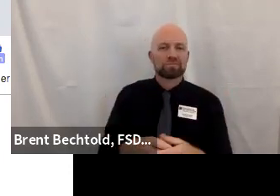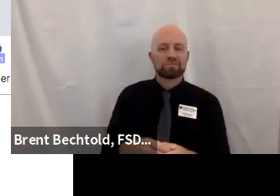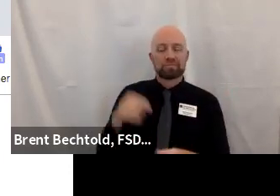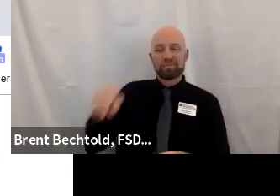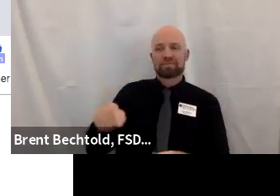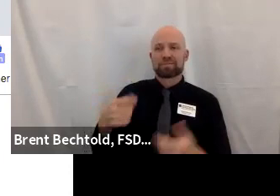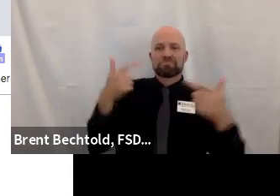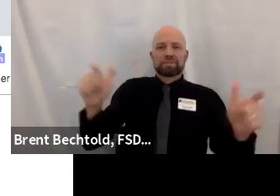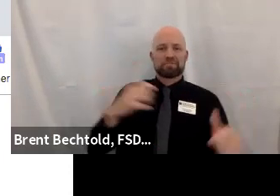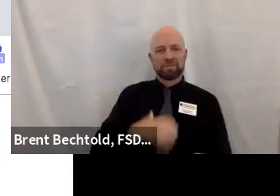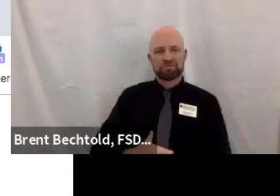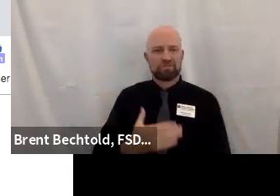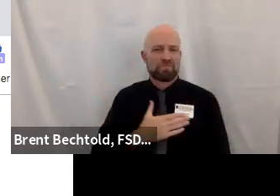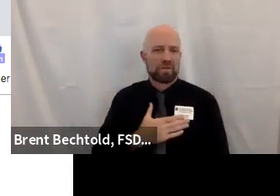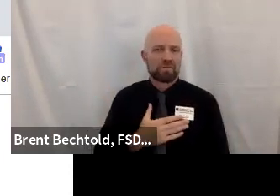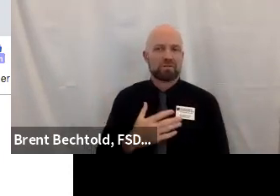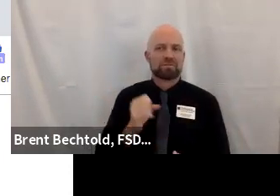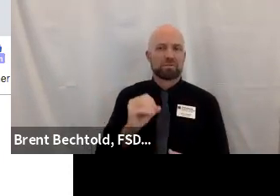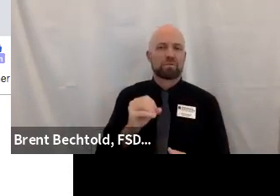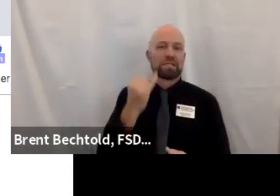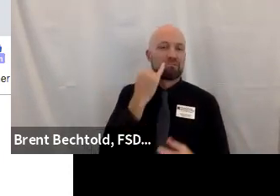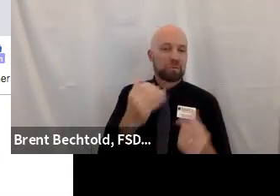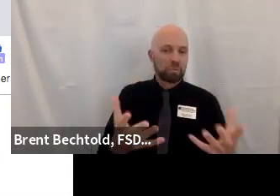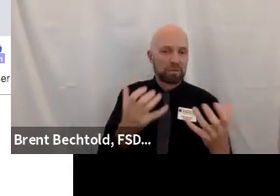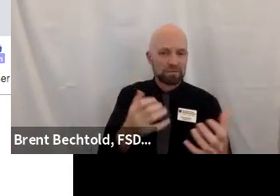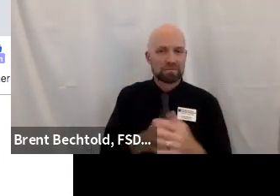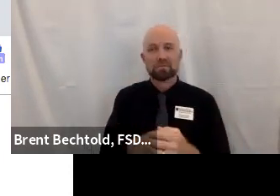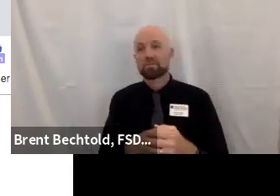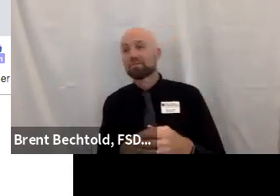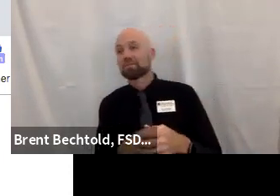so if you had any questions or comments at that time